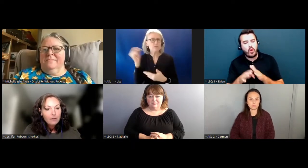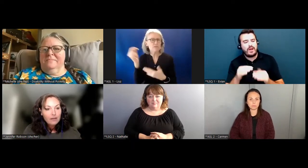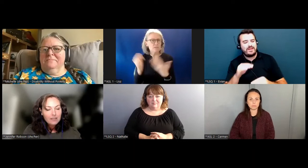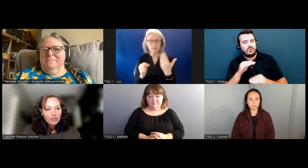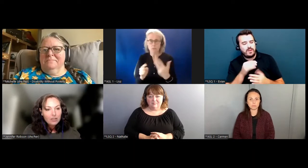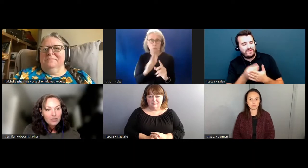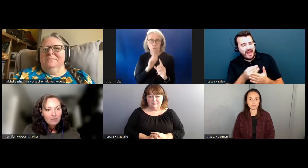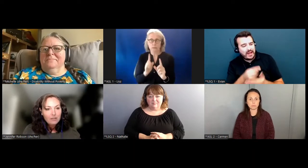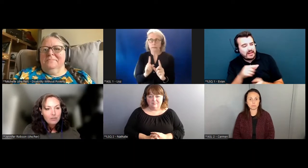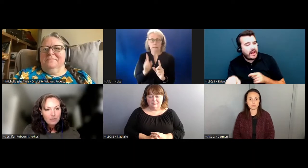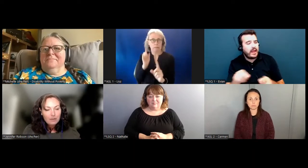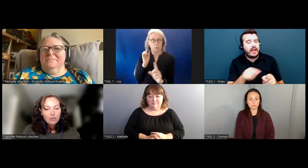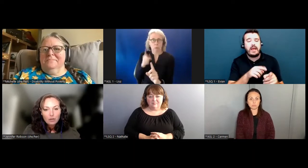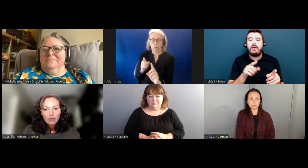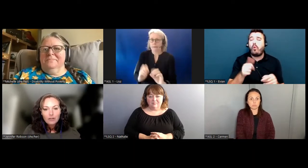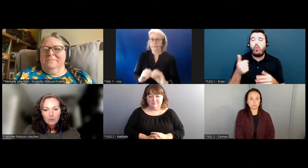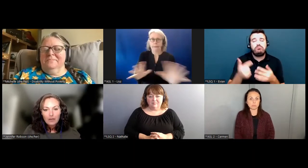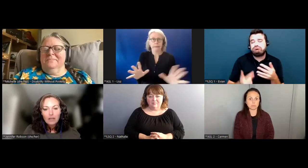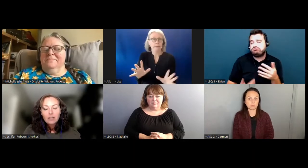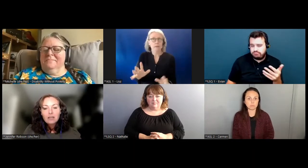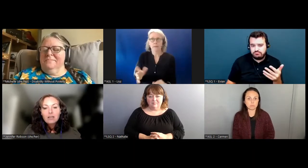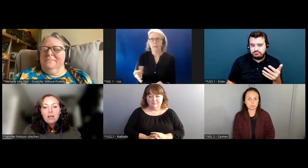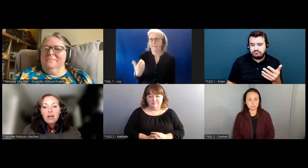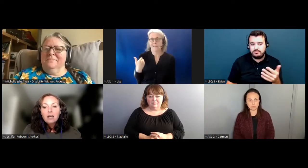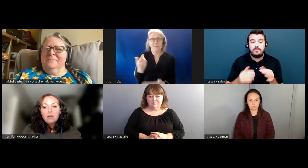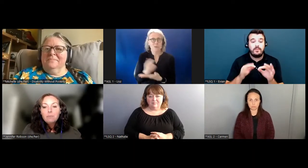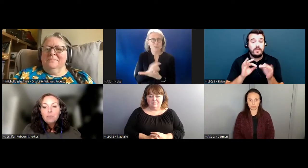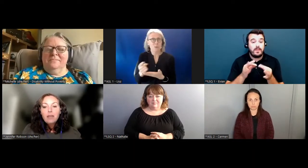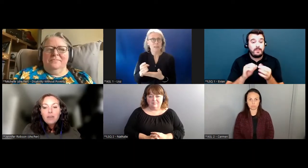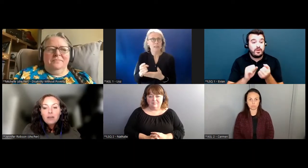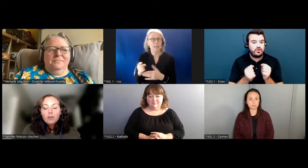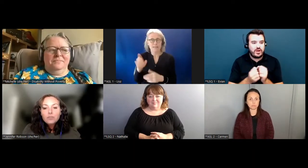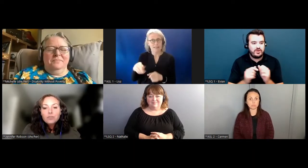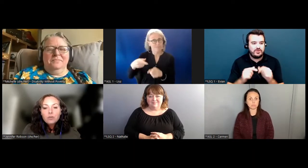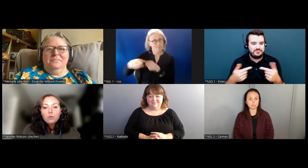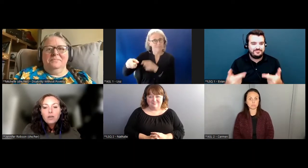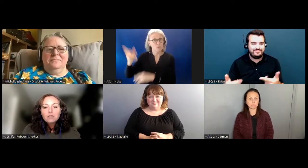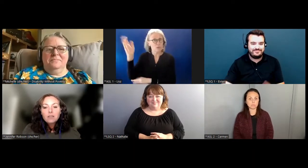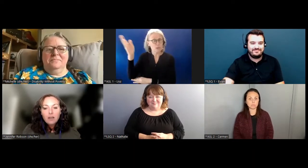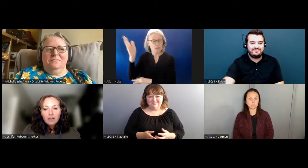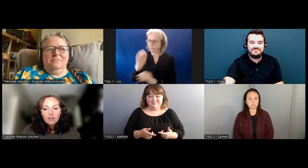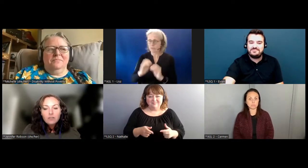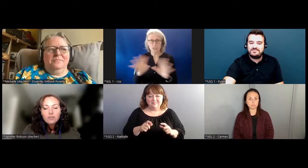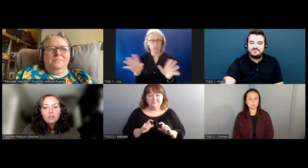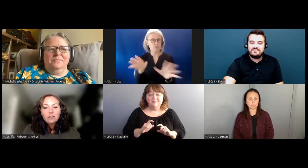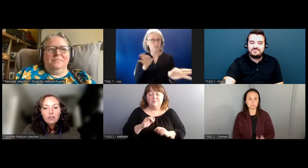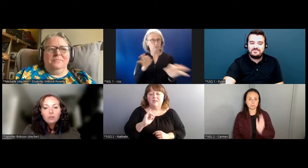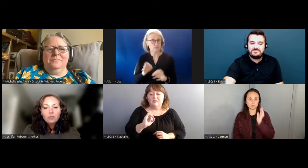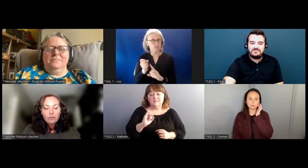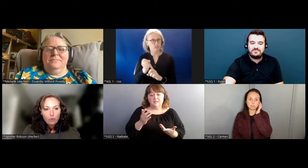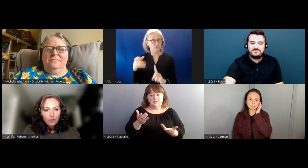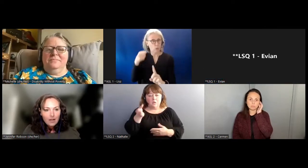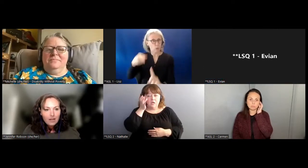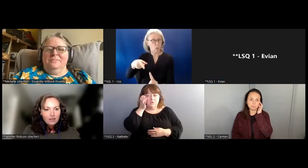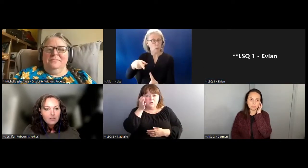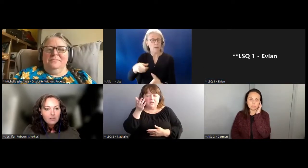PAID ATTENTION TO THE MINISTER'S SPEECH EARLY THIS WEEK. THEN IT ALSO ASSIGNS LEGAL AUTHORITIES